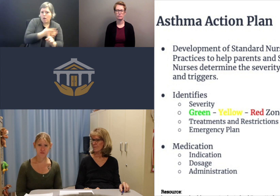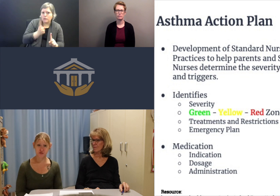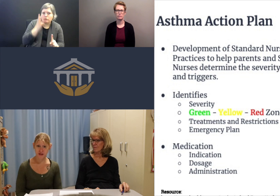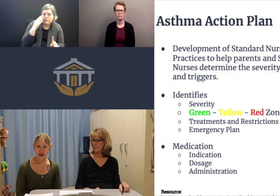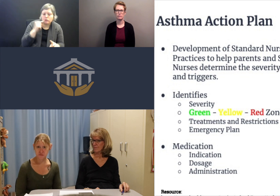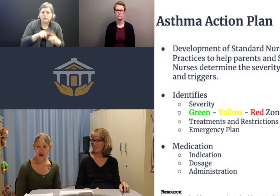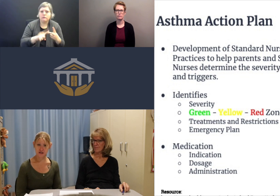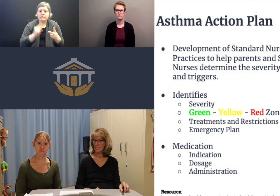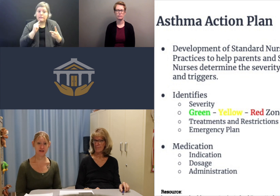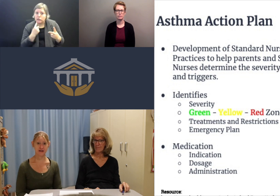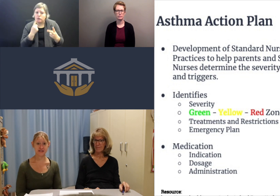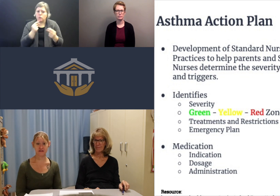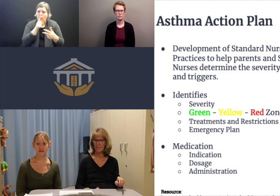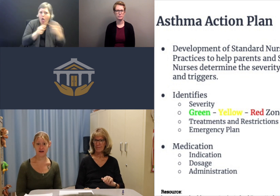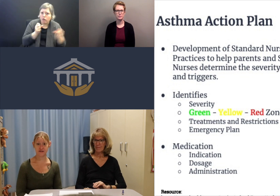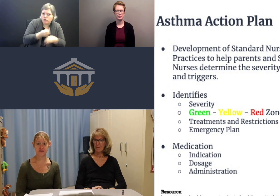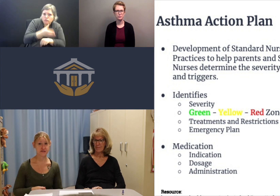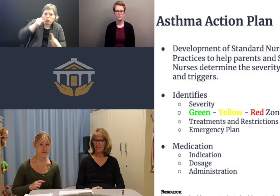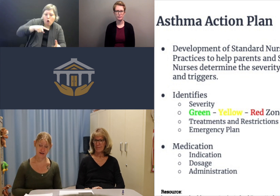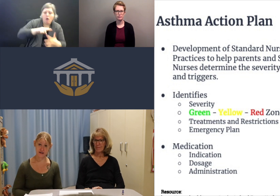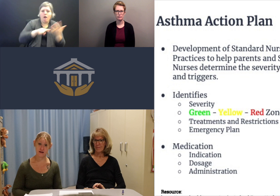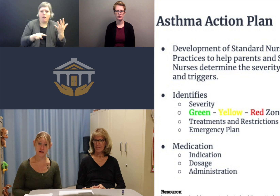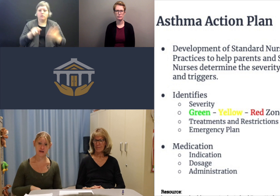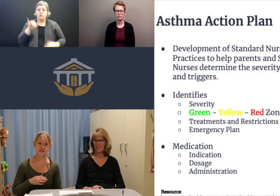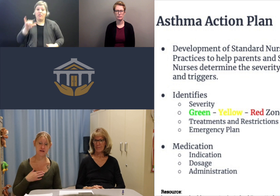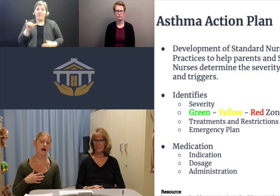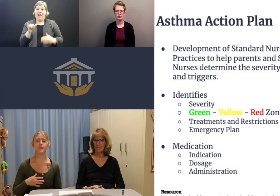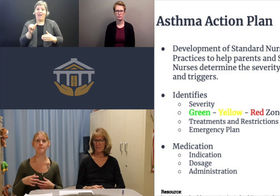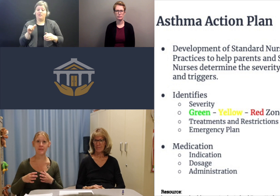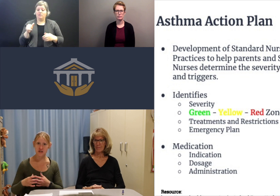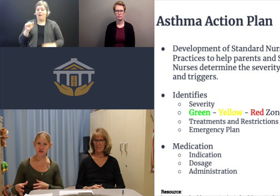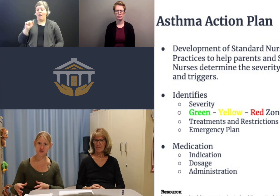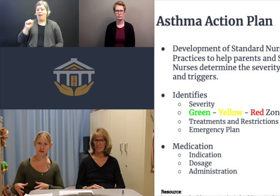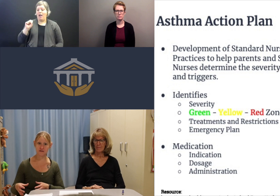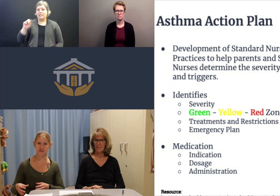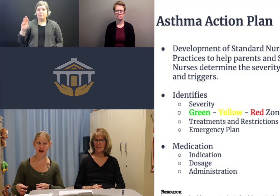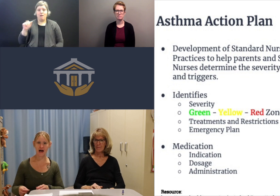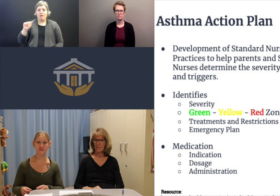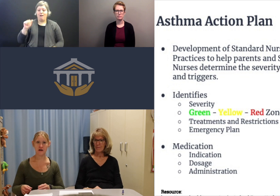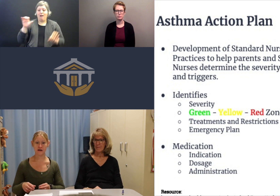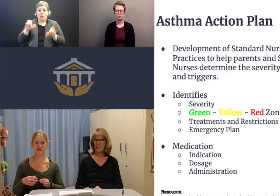So the Asthma Action Plan identifies the severity. Is it a major trigger that they have? Is their